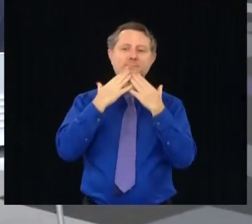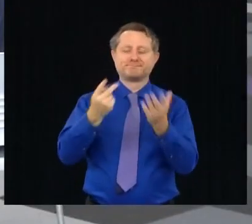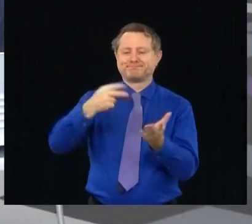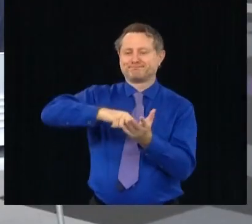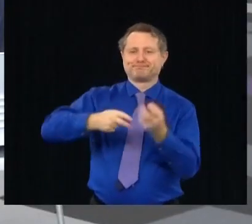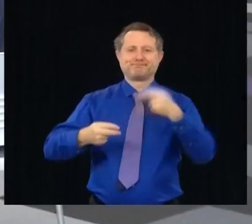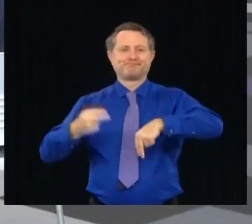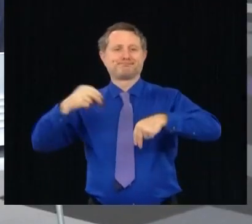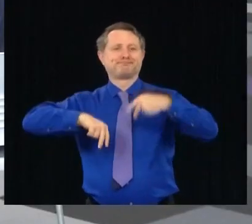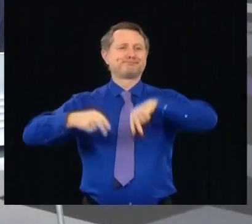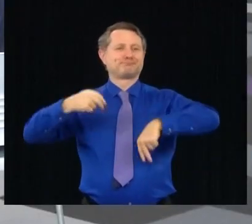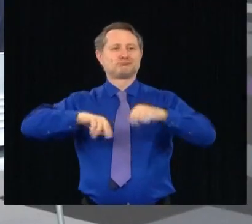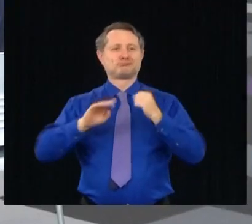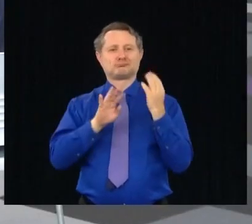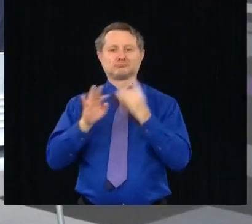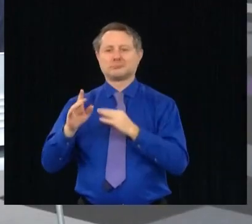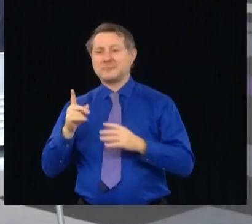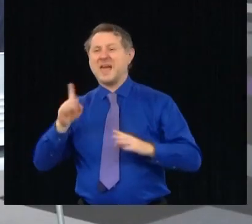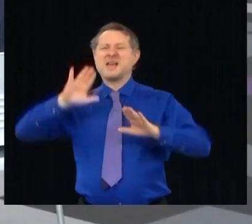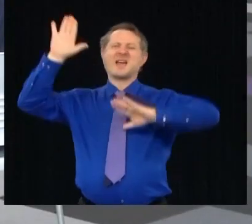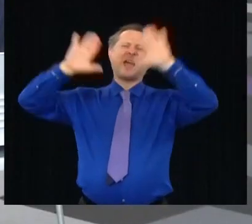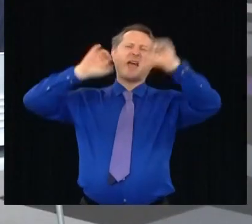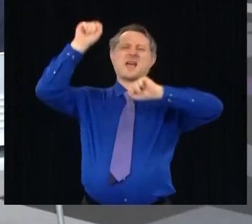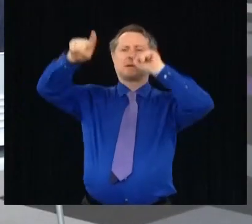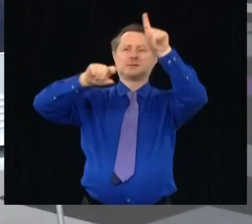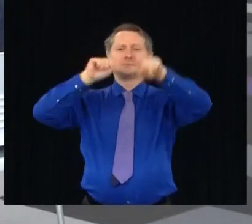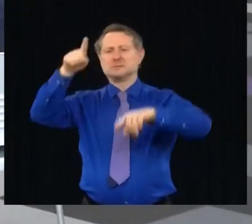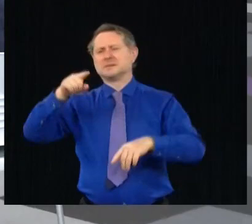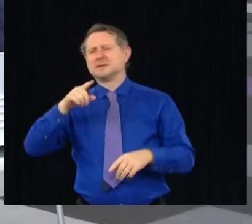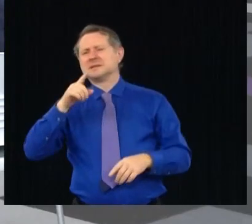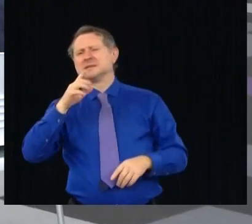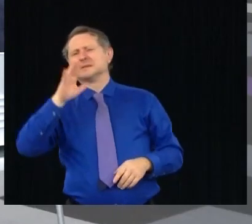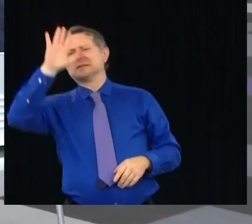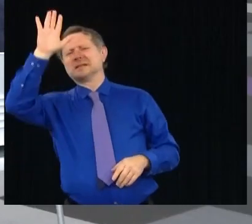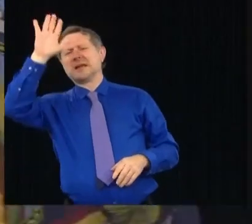AND GET INFORMED AND THEN I WILL HAVE SOMEONE GIVE YOU THE ANSWì% THANK YOU VERY MUCH, GUYS.